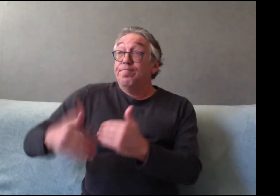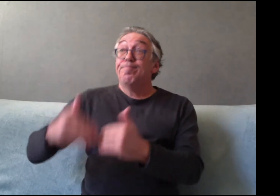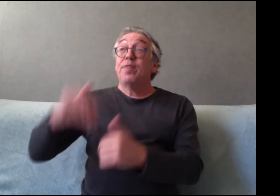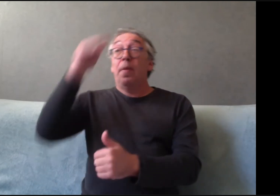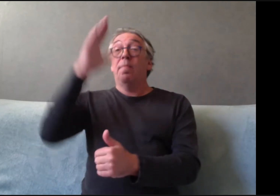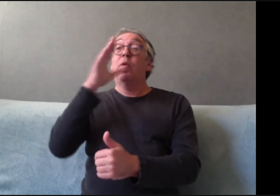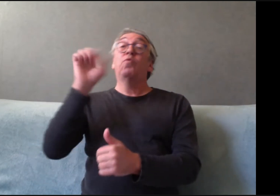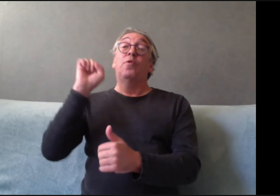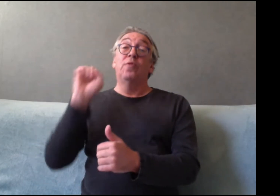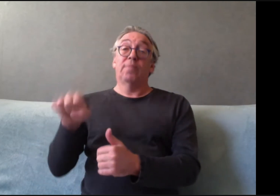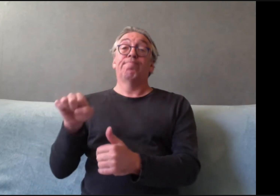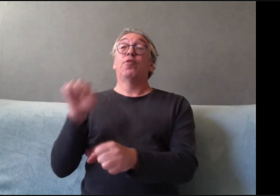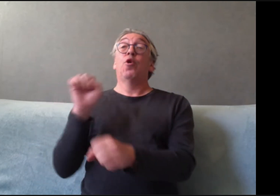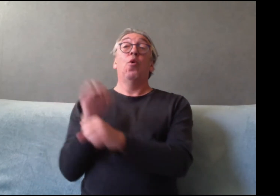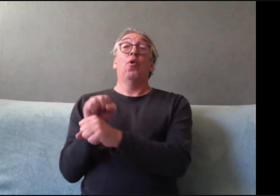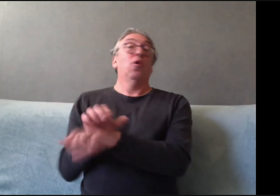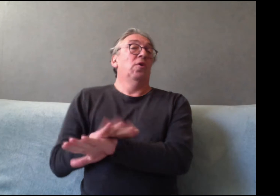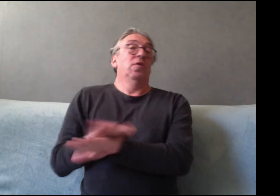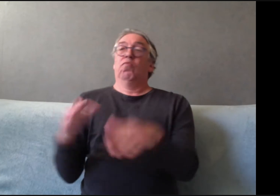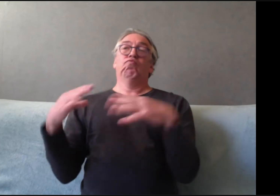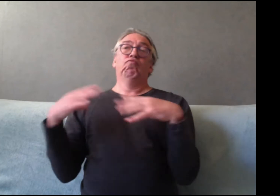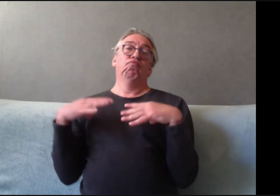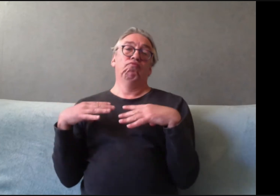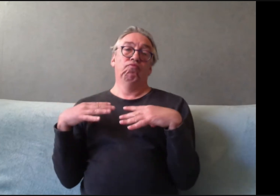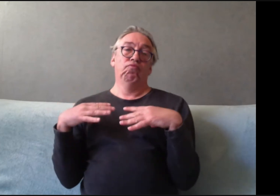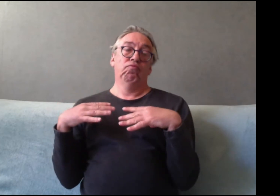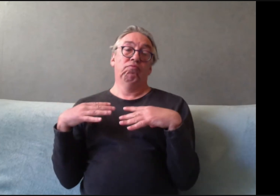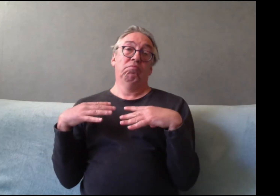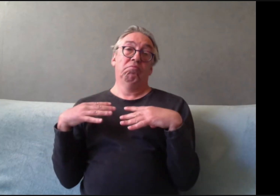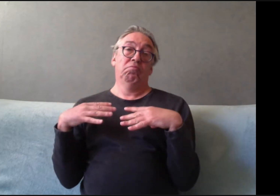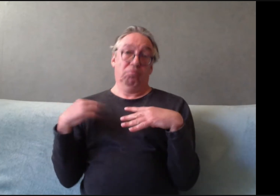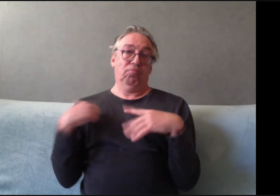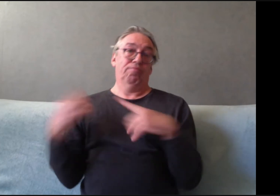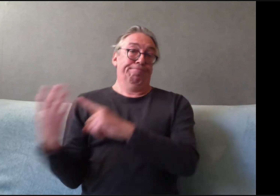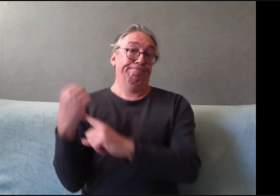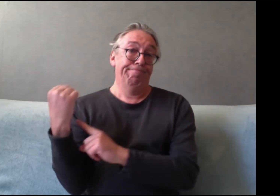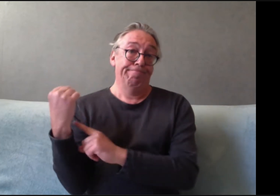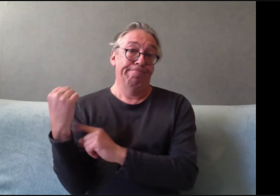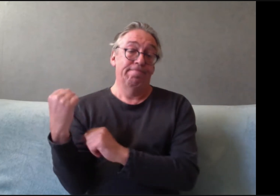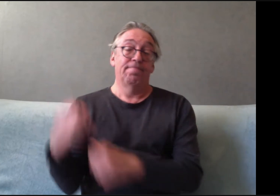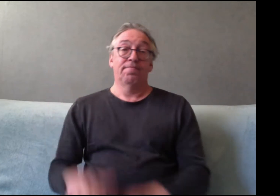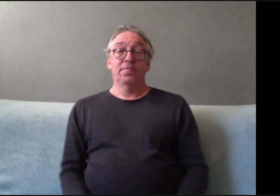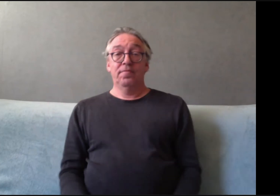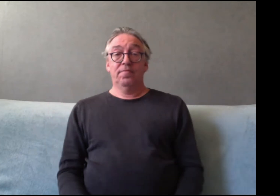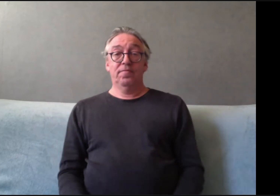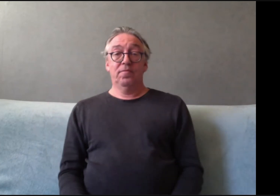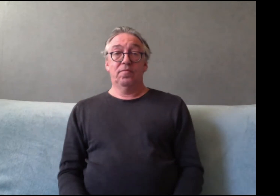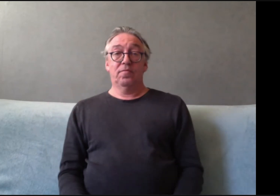And, we've been also able to protect, to a good level, I think,